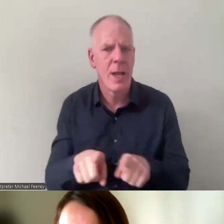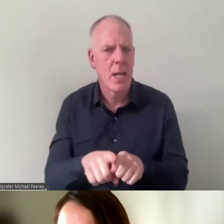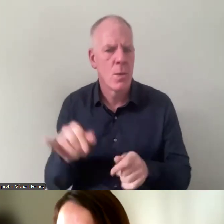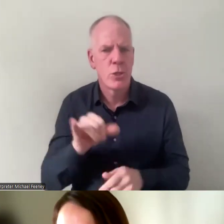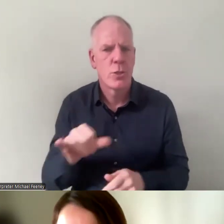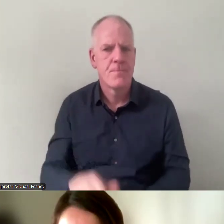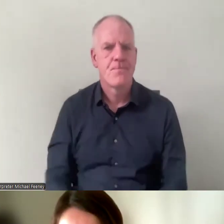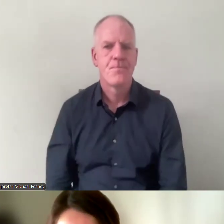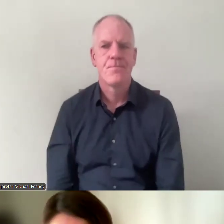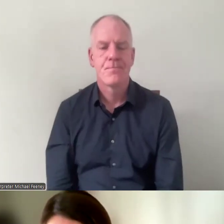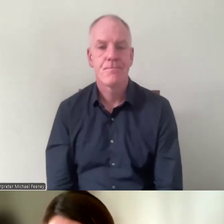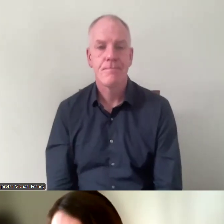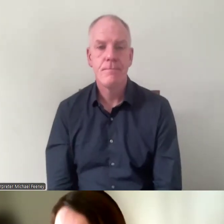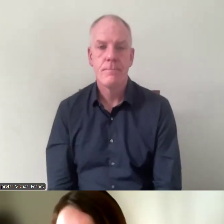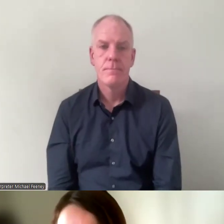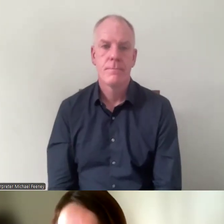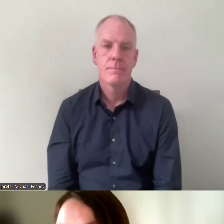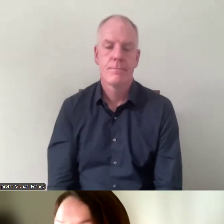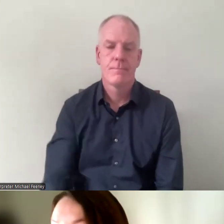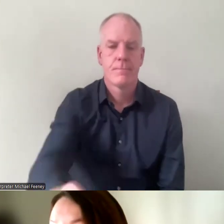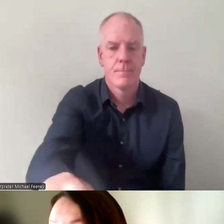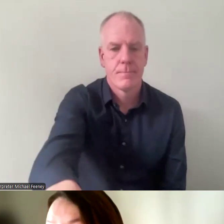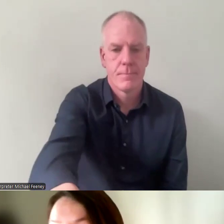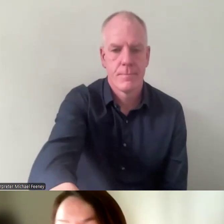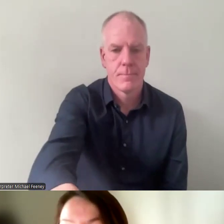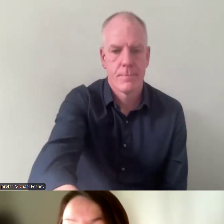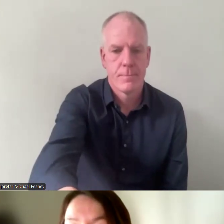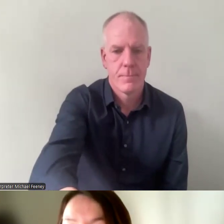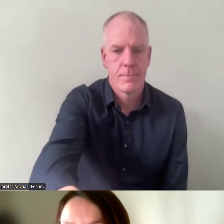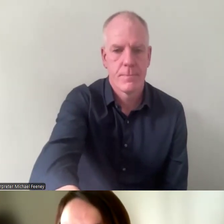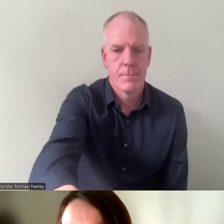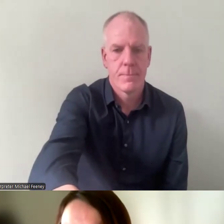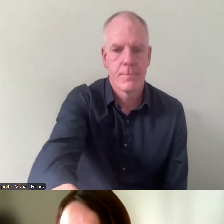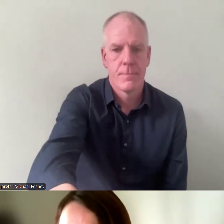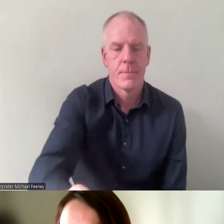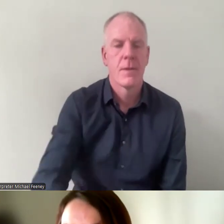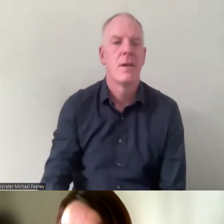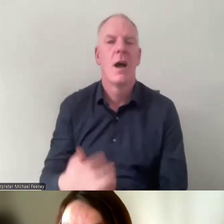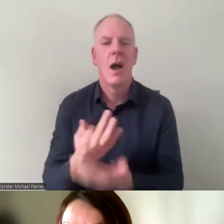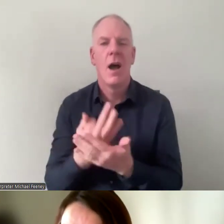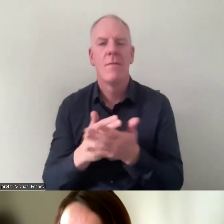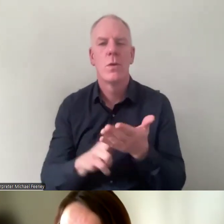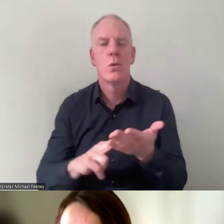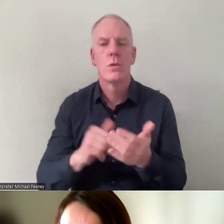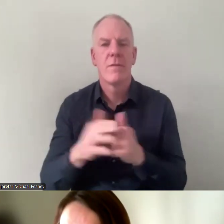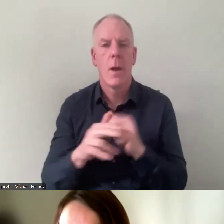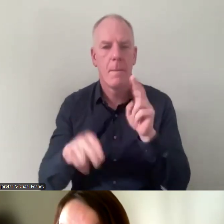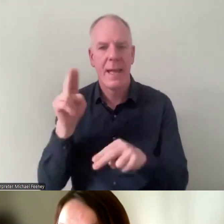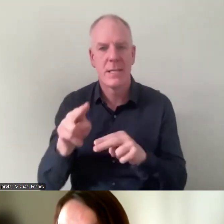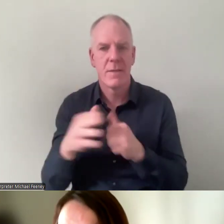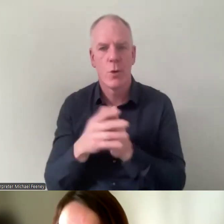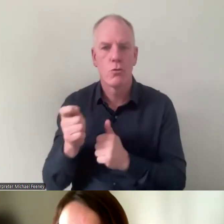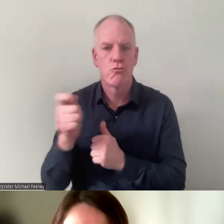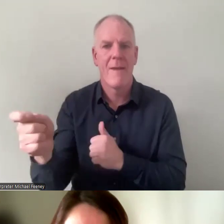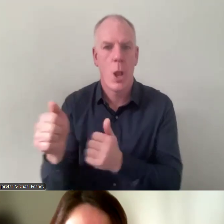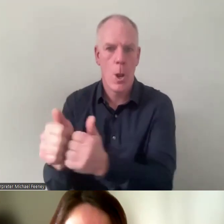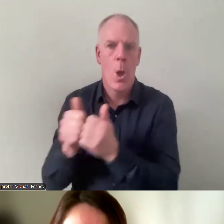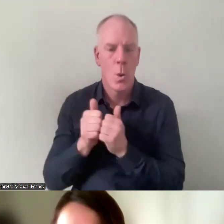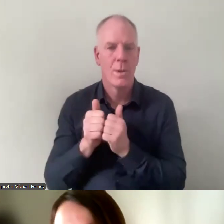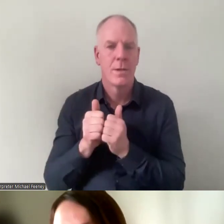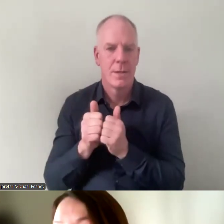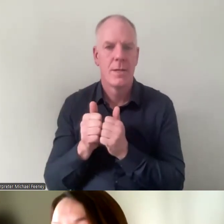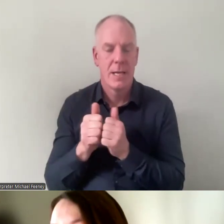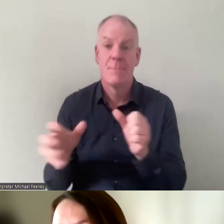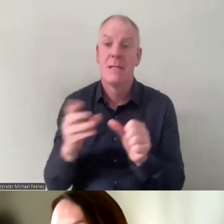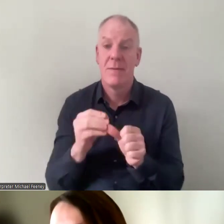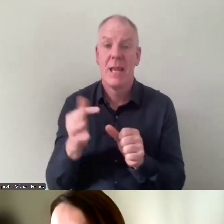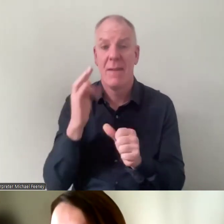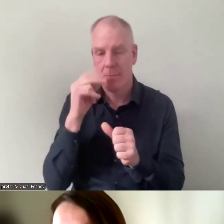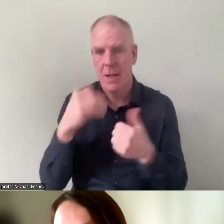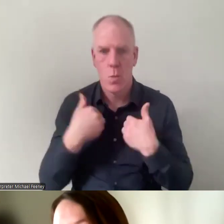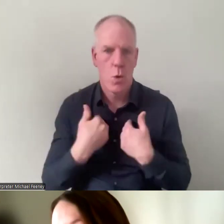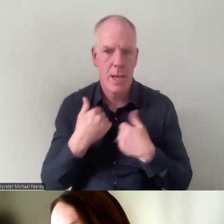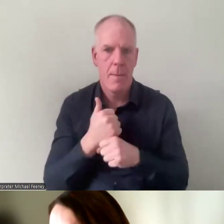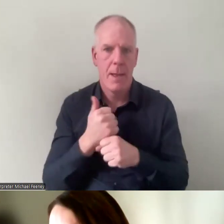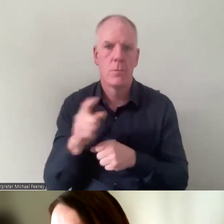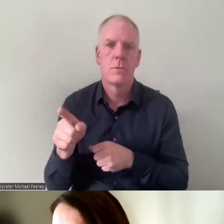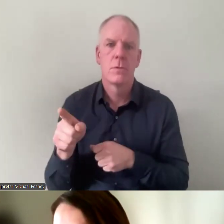Maria Canavan: Yeah, thanks for that, Michael. It well, we often would use it for paintings that are traveling on loan, especially if we have some concerns about, you